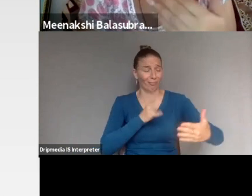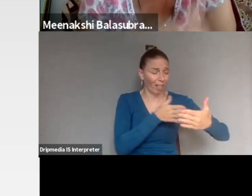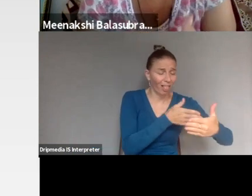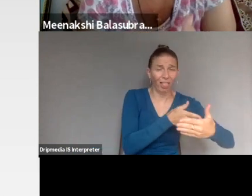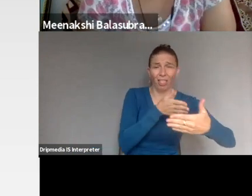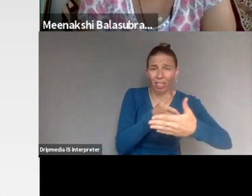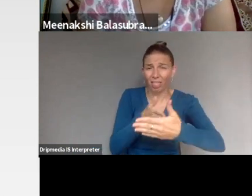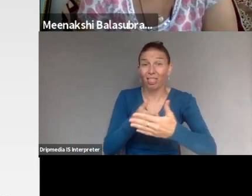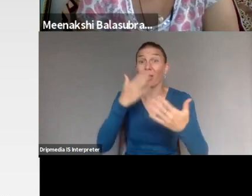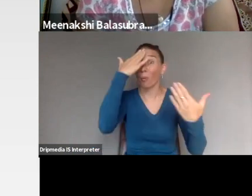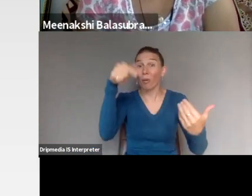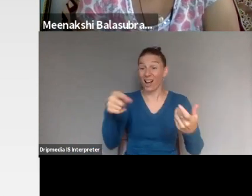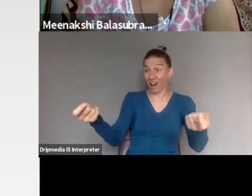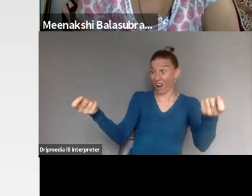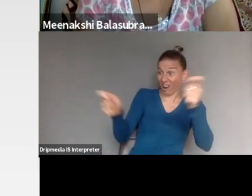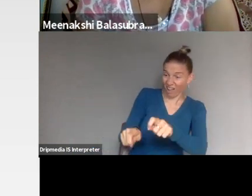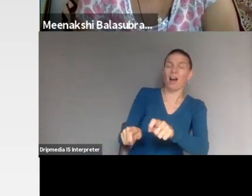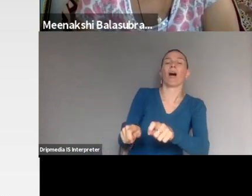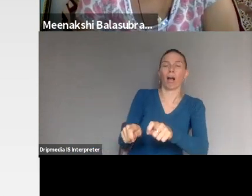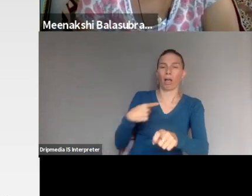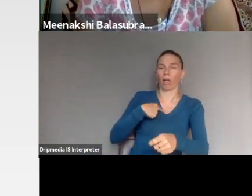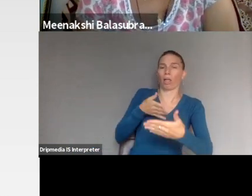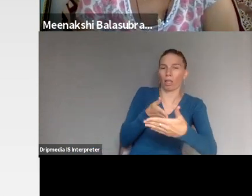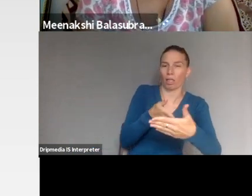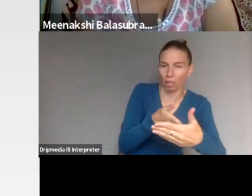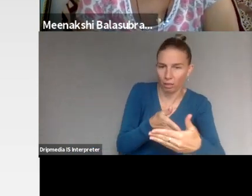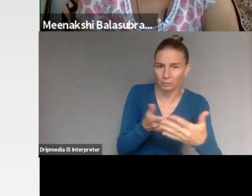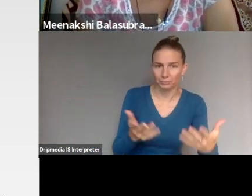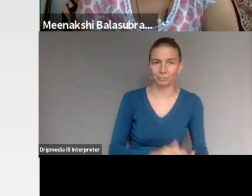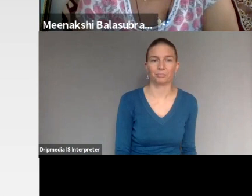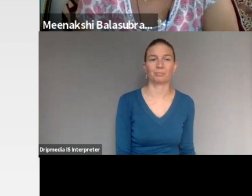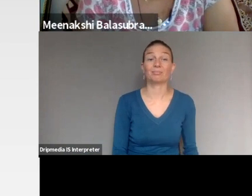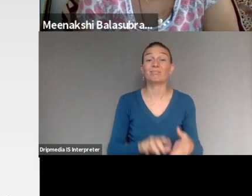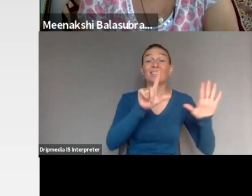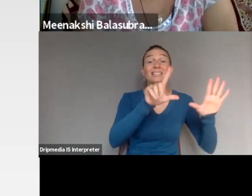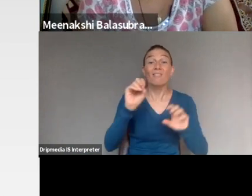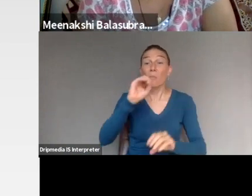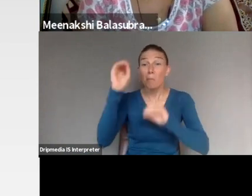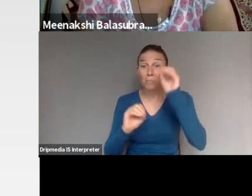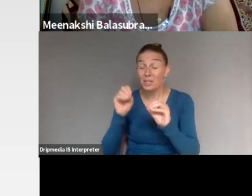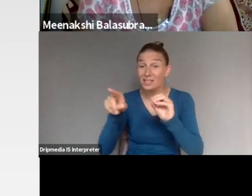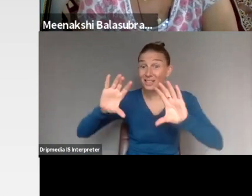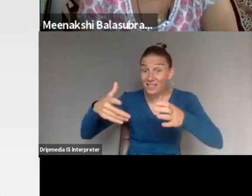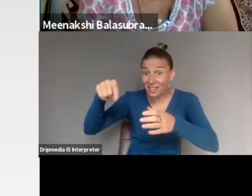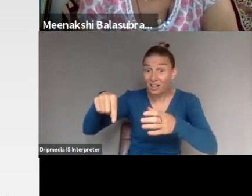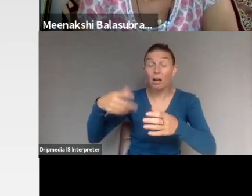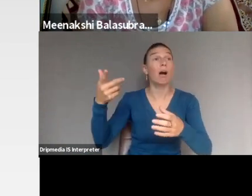78,9% said that they have no accessibility to COVID-related information and communication.